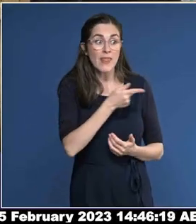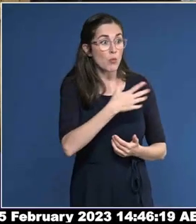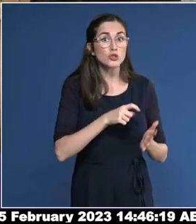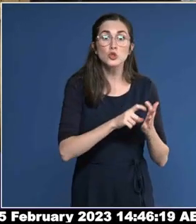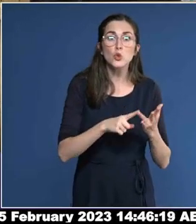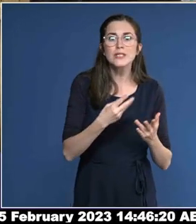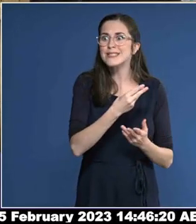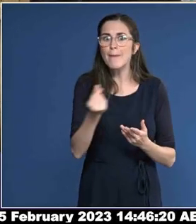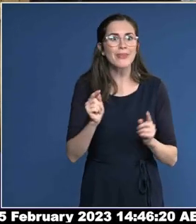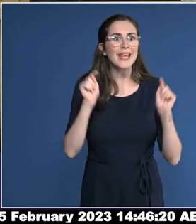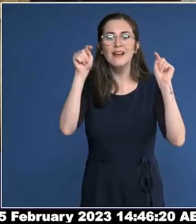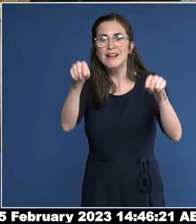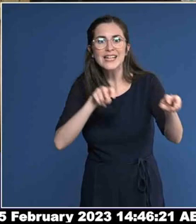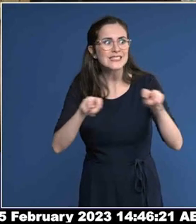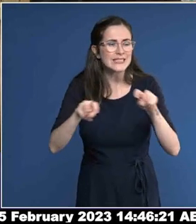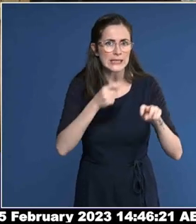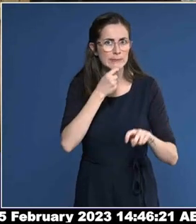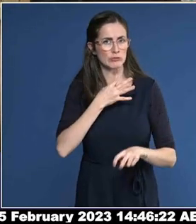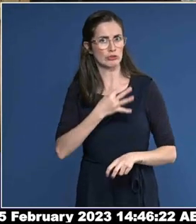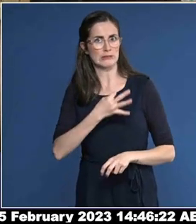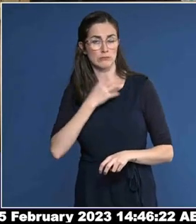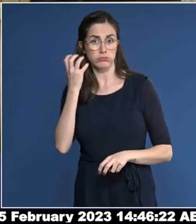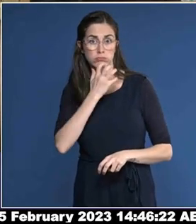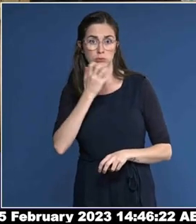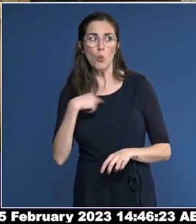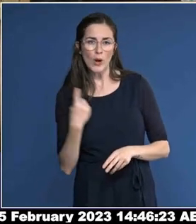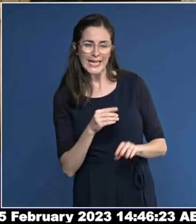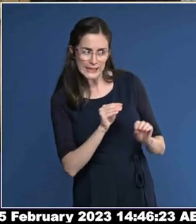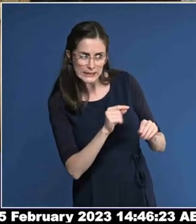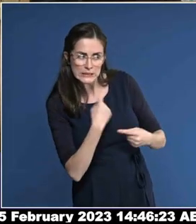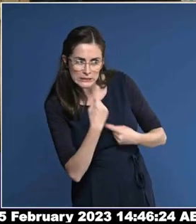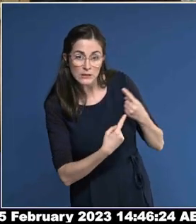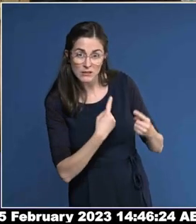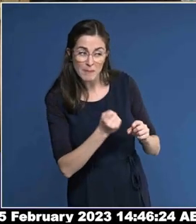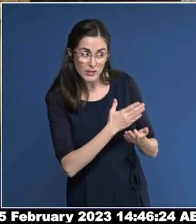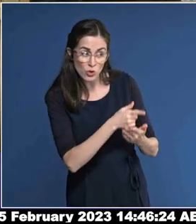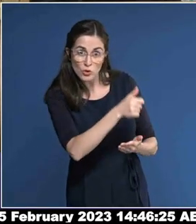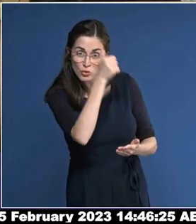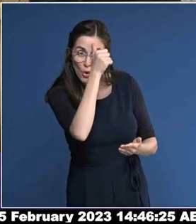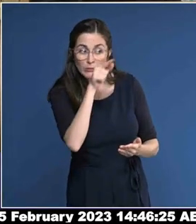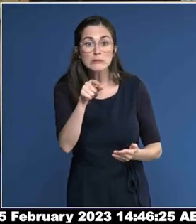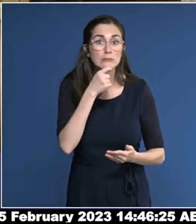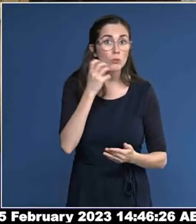I think to support individuals to truly explore and enjoy life, one has to understand